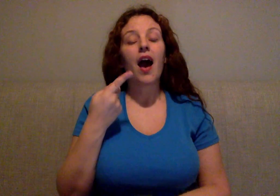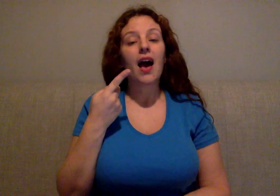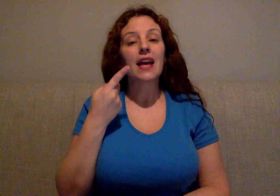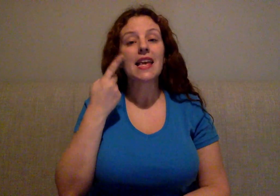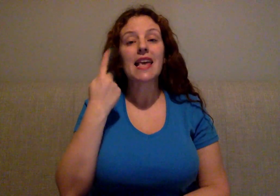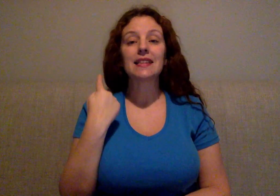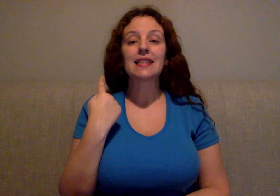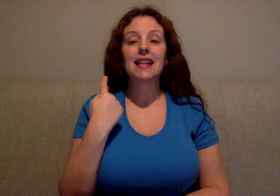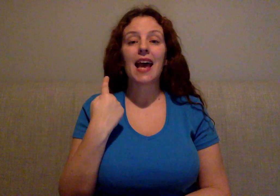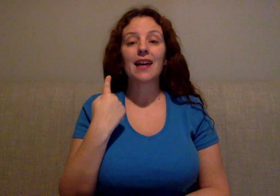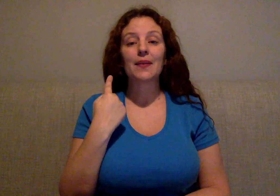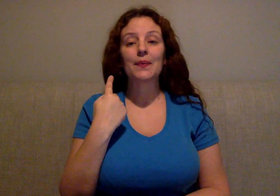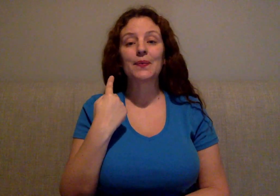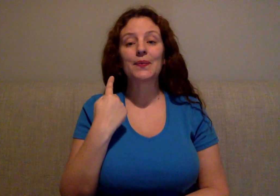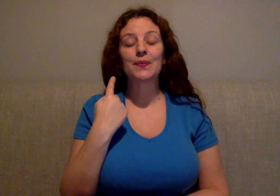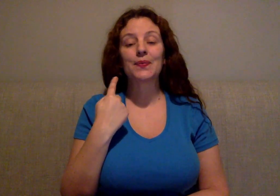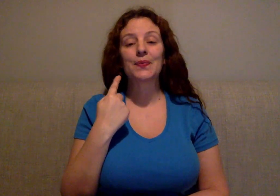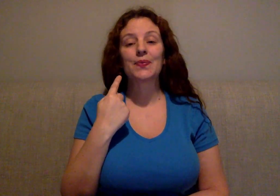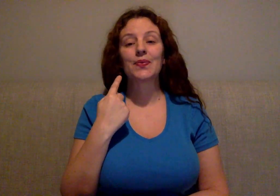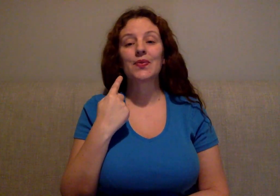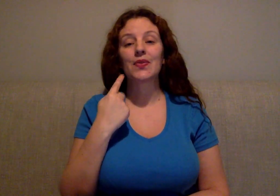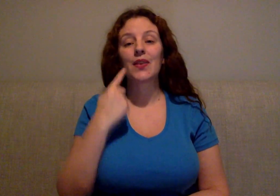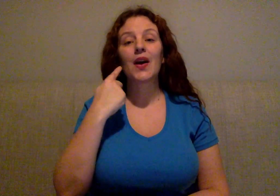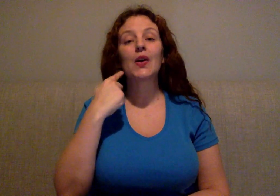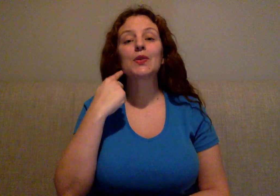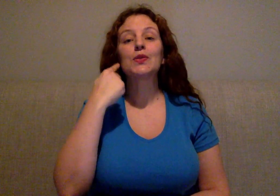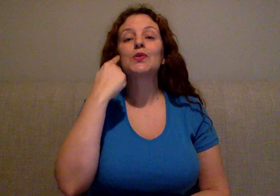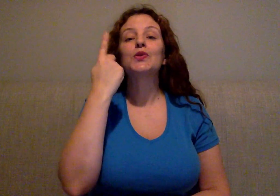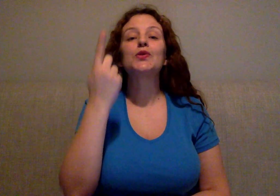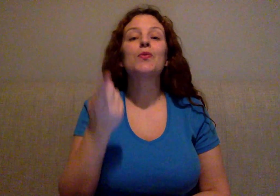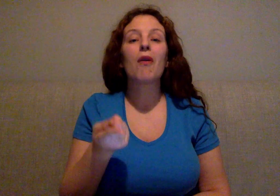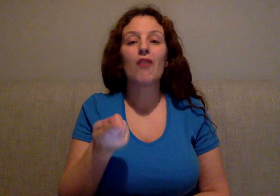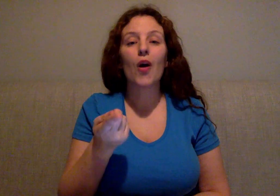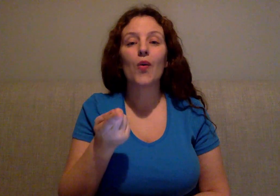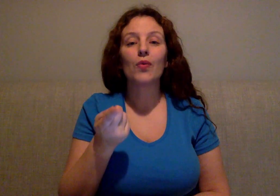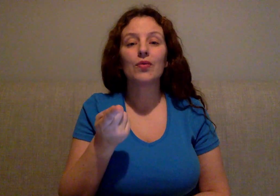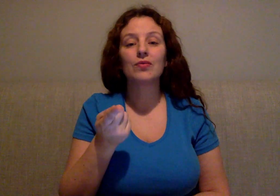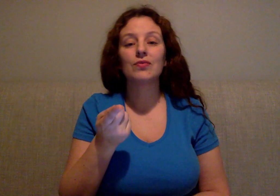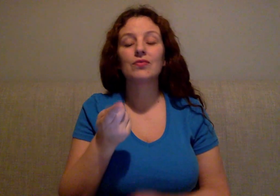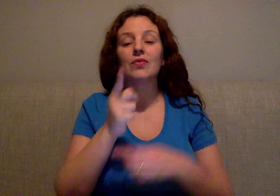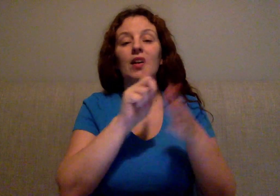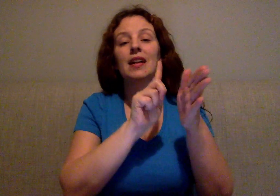YESTERDAY TOMORROW